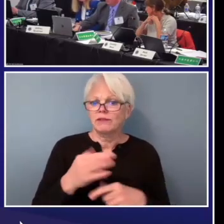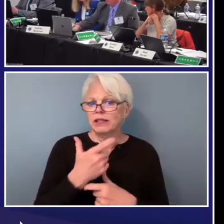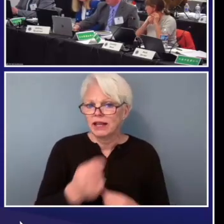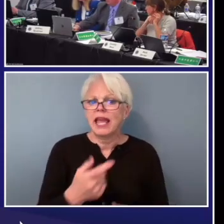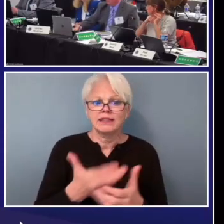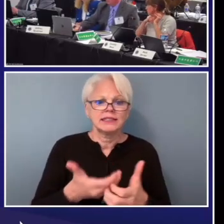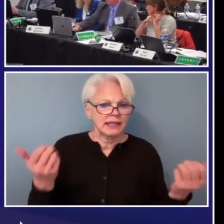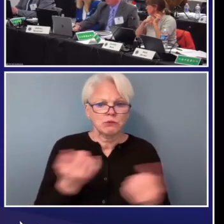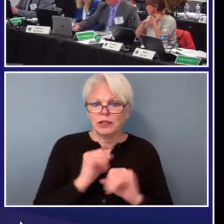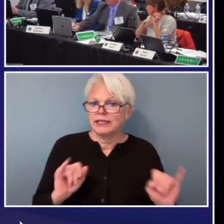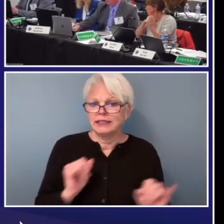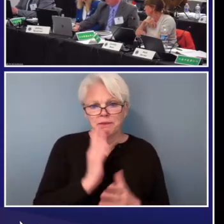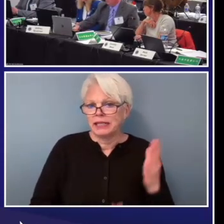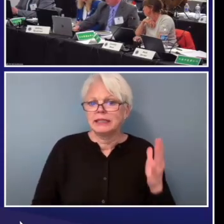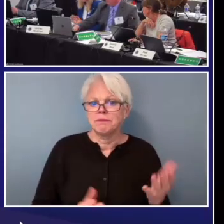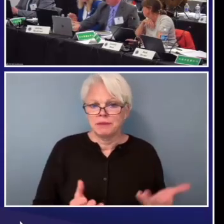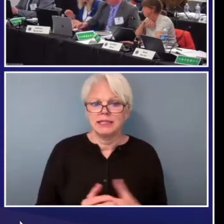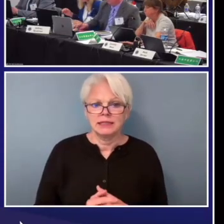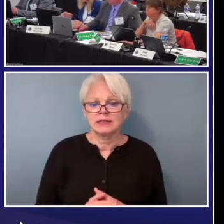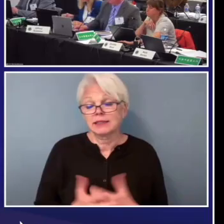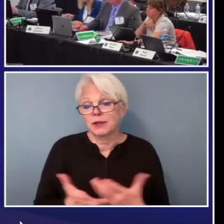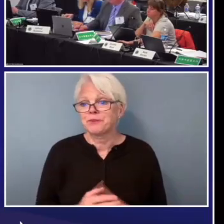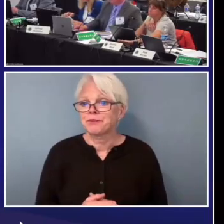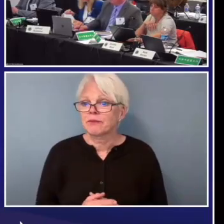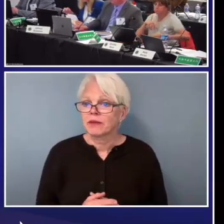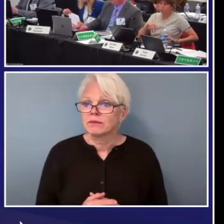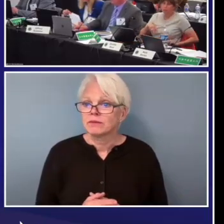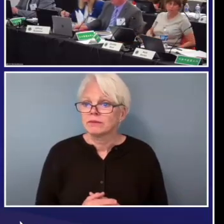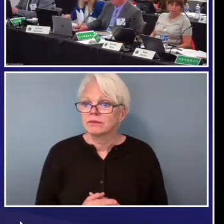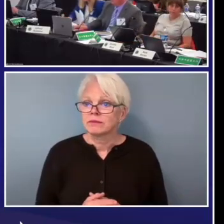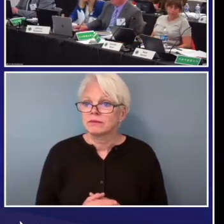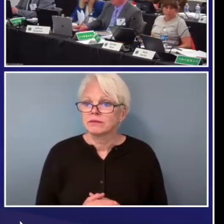Um, Thank you, Jennifer.